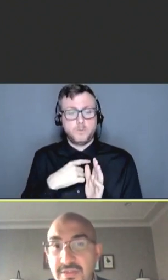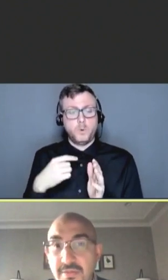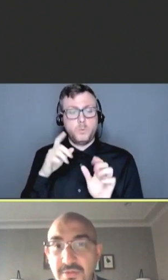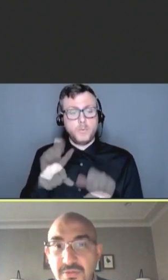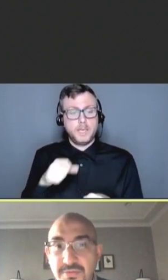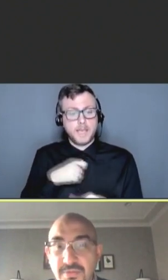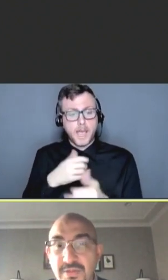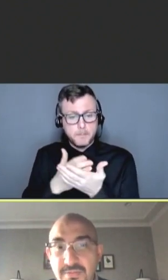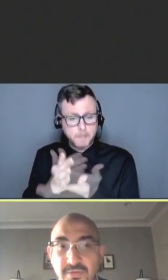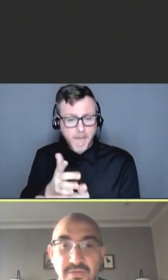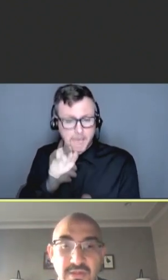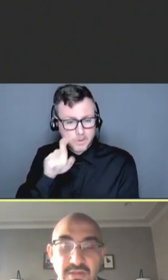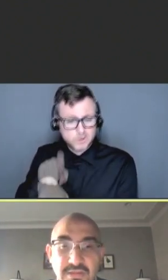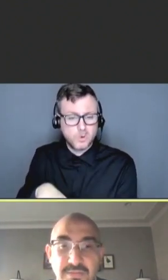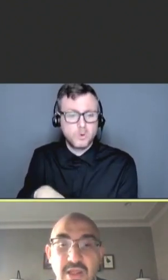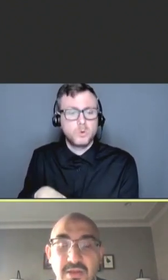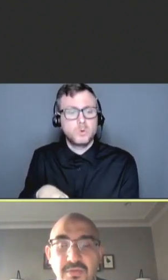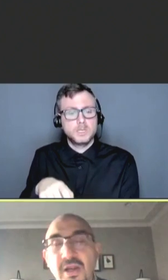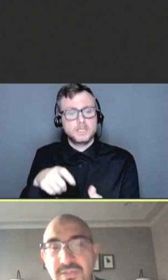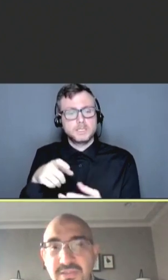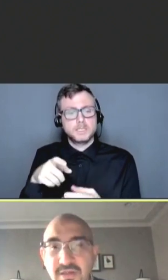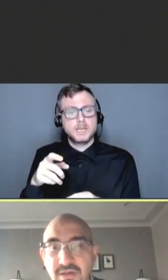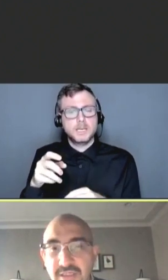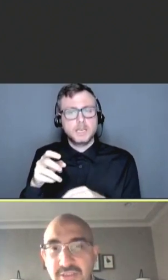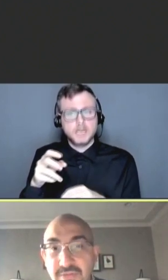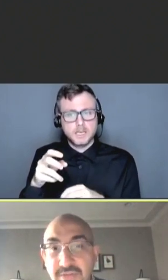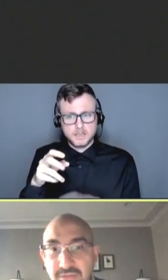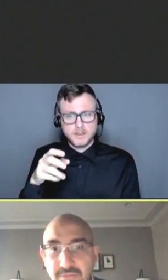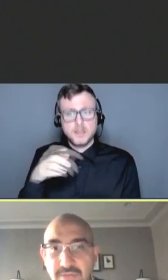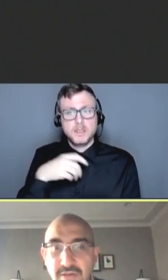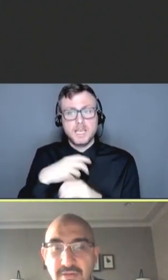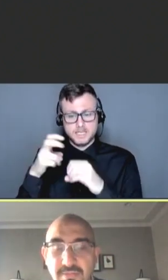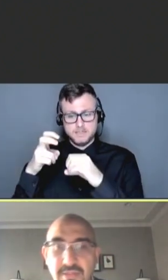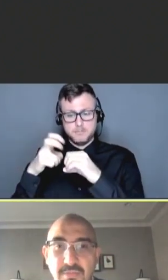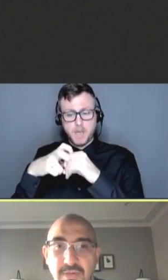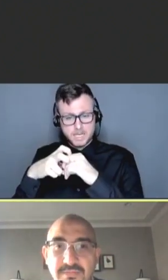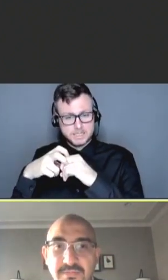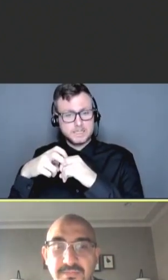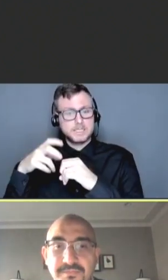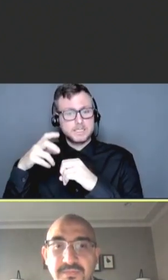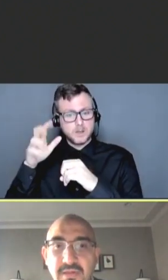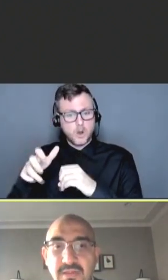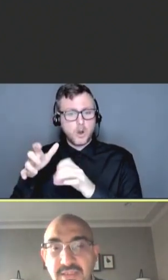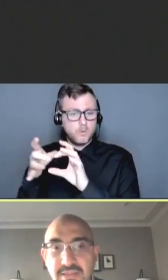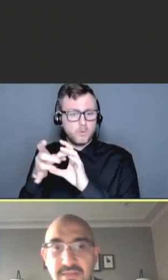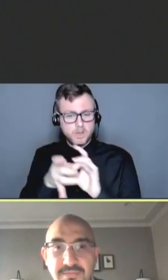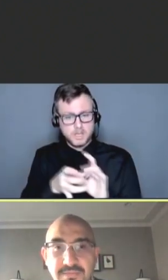these epitopes on this -- on the spike -- on the RBD are actually unique to the BA1. Next slide.